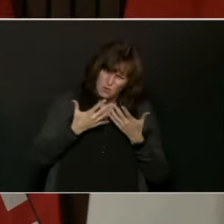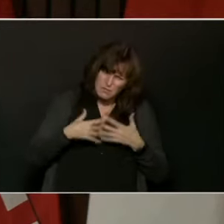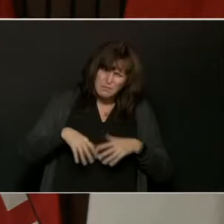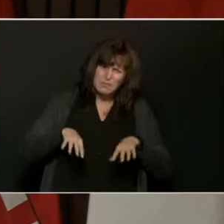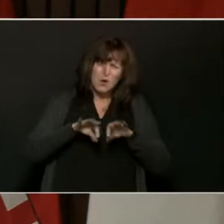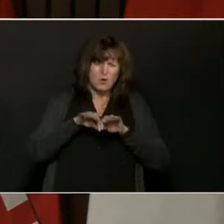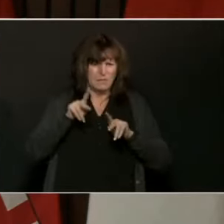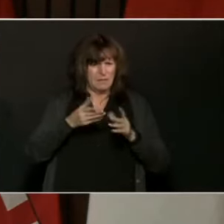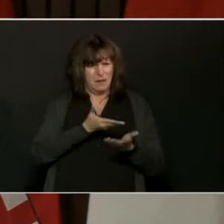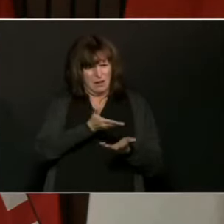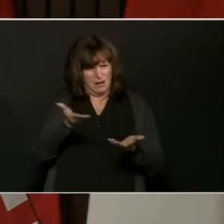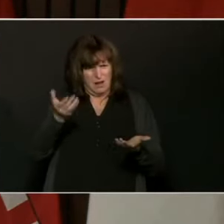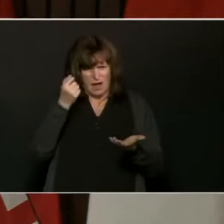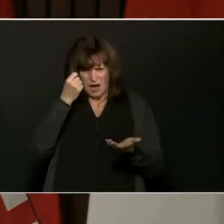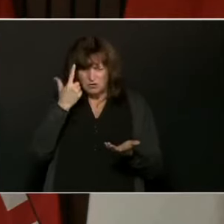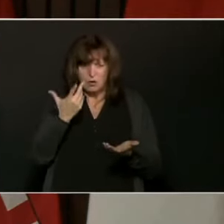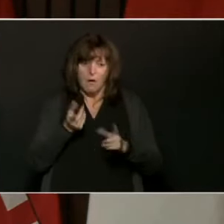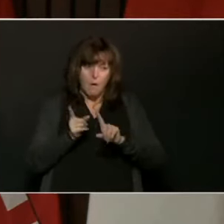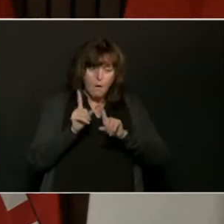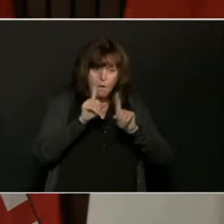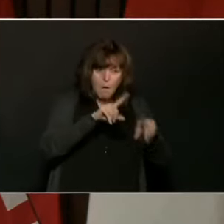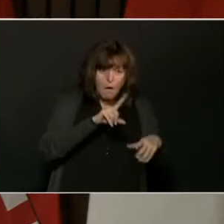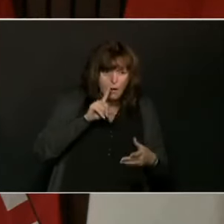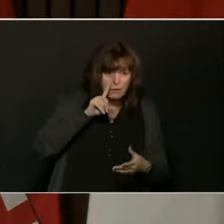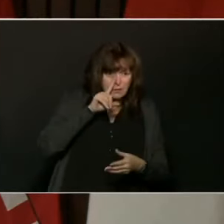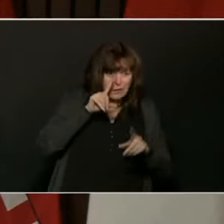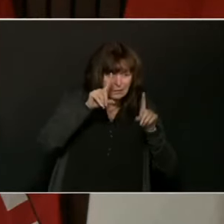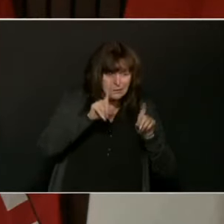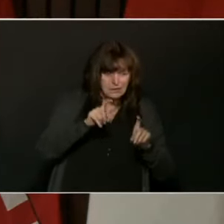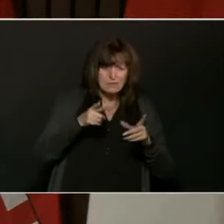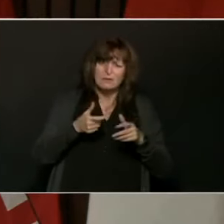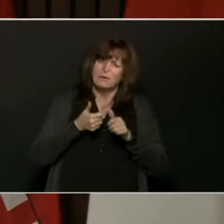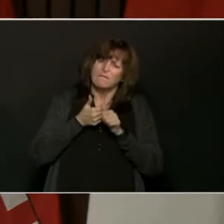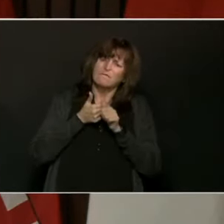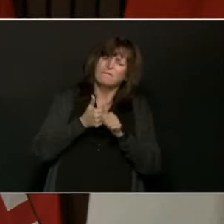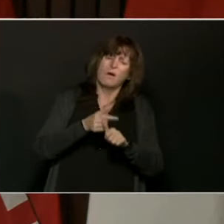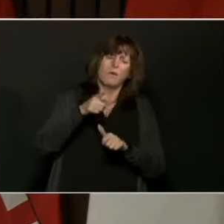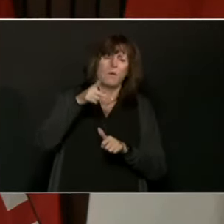COMMUNICATION, WORKING WITH COMMUNITIES TO MAKE SURE THAT PEOPLE UNDERSTAND THE IMPORTANCE